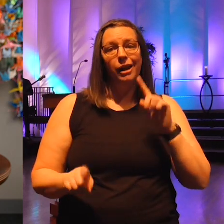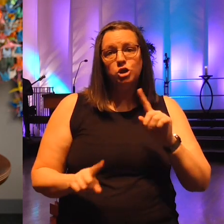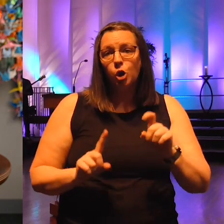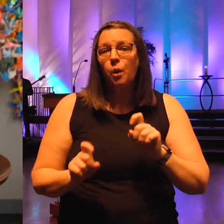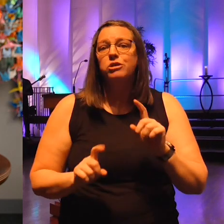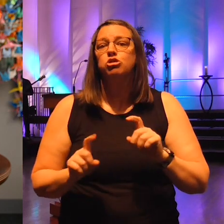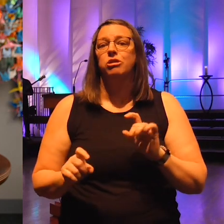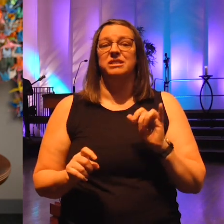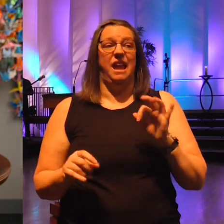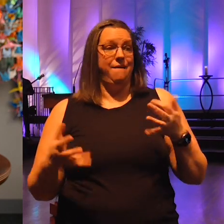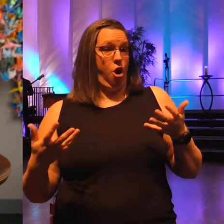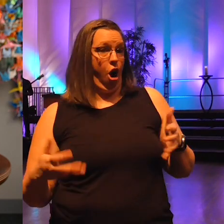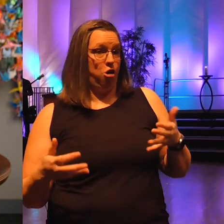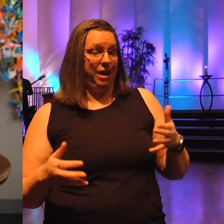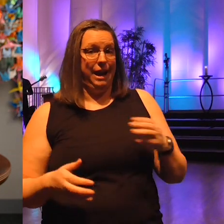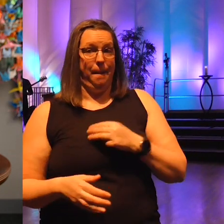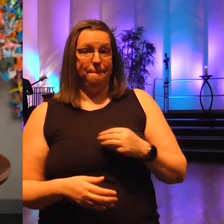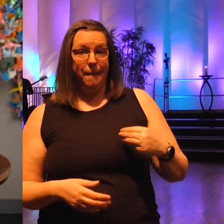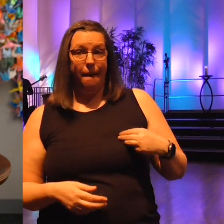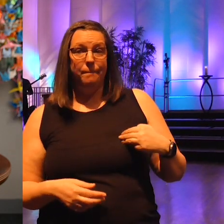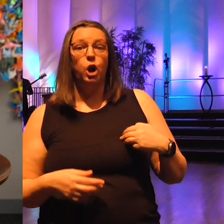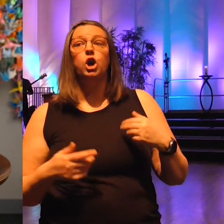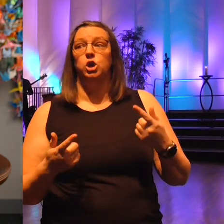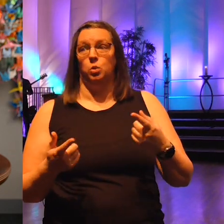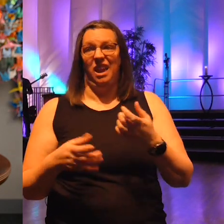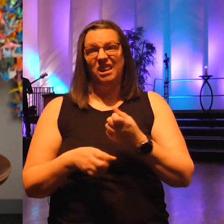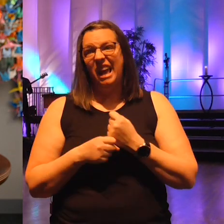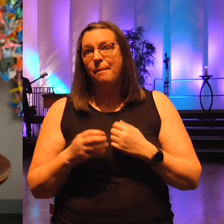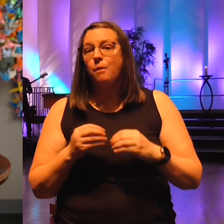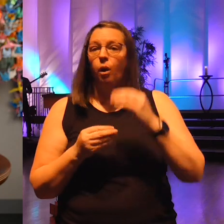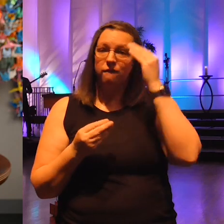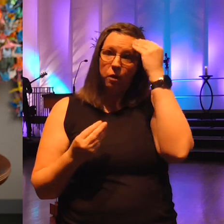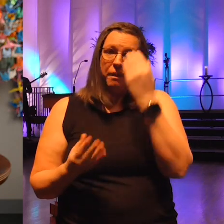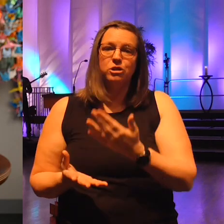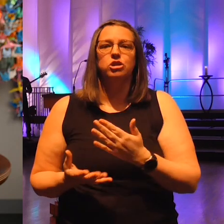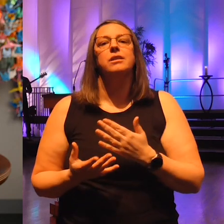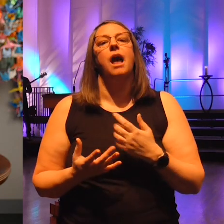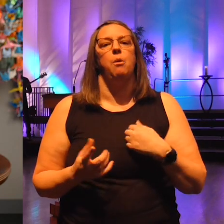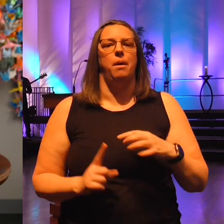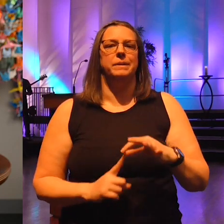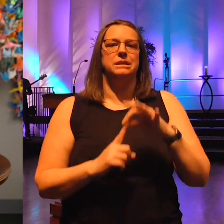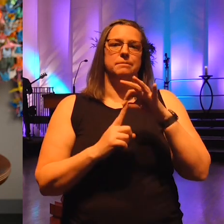a society member you can get updates and there'll be some special activities as well but just lift